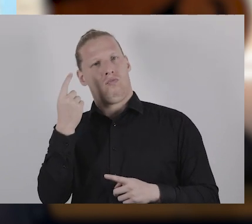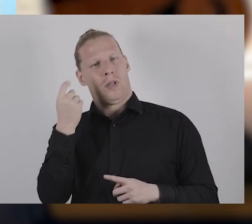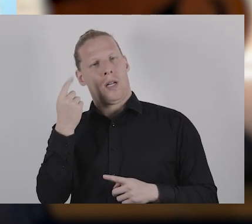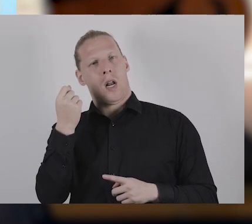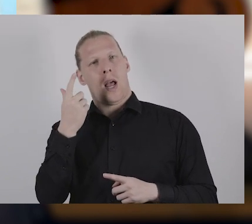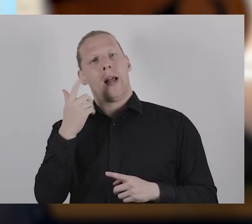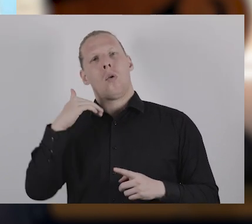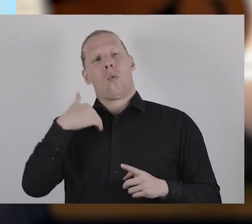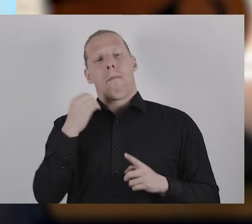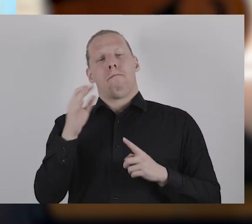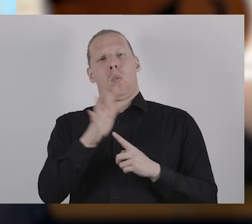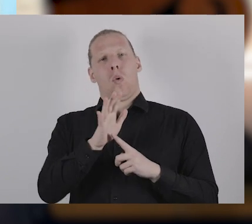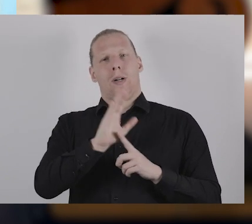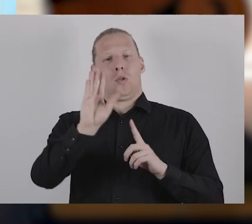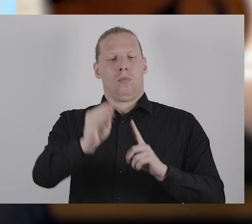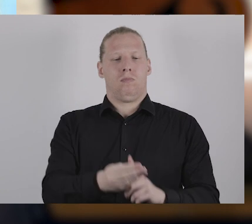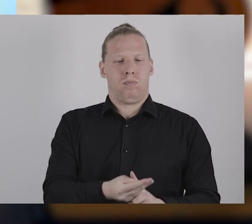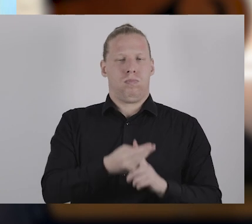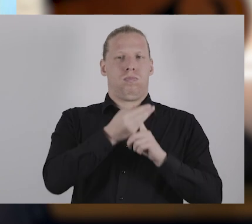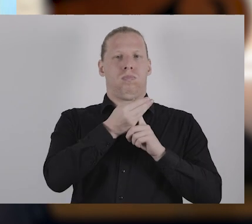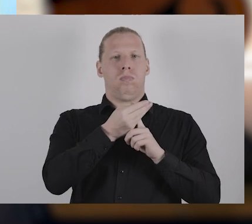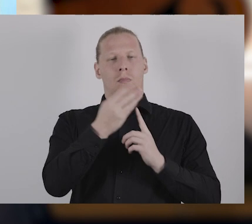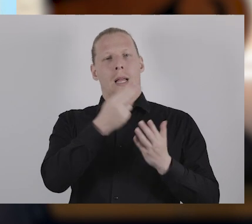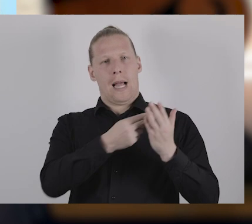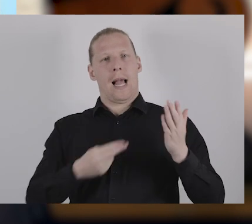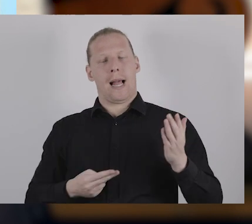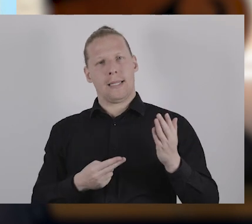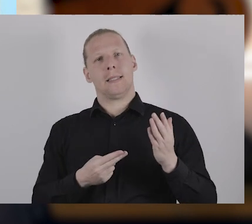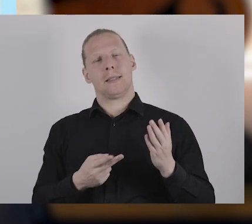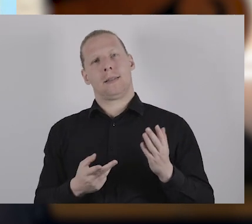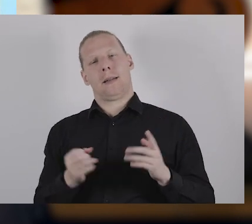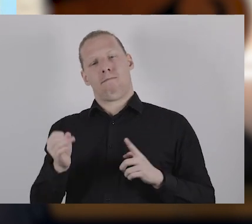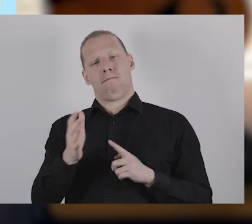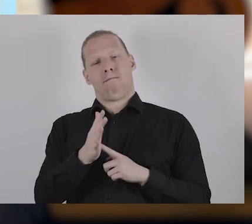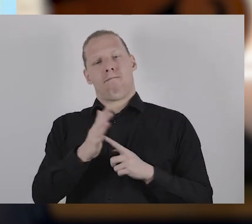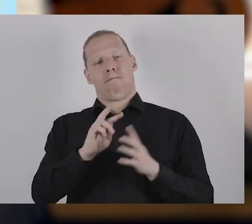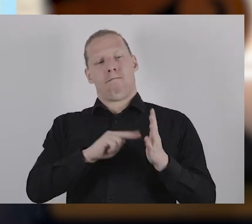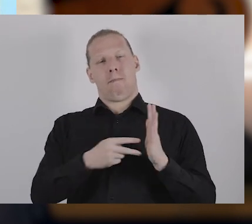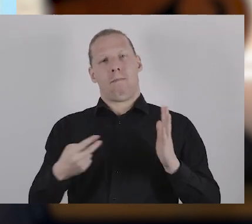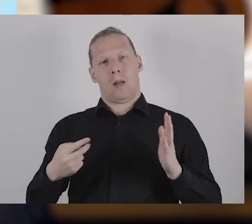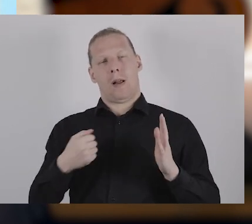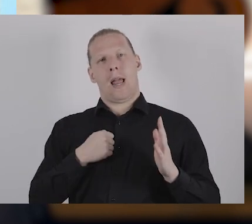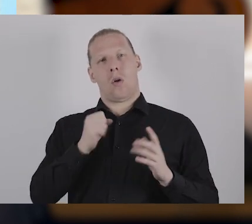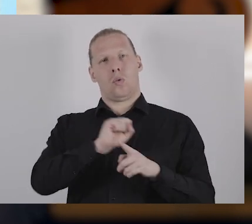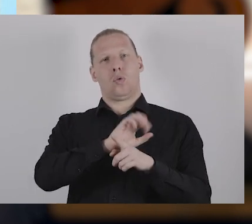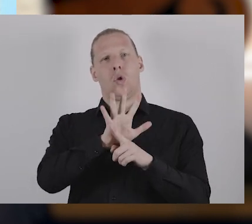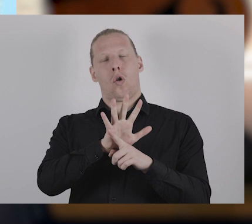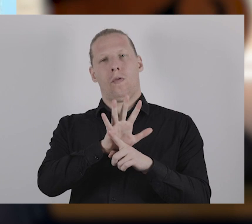and enhance mātauranga Māori in the arts. That's why a key strand of our Arts and Culture COVID Recovery Programme